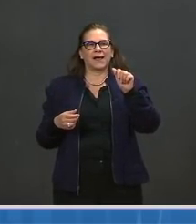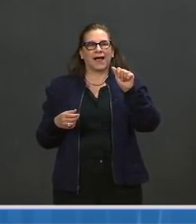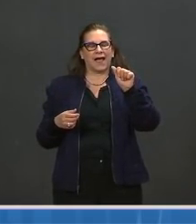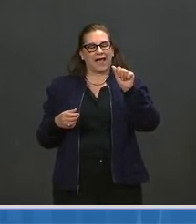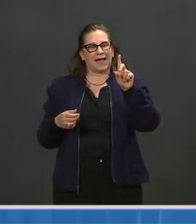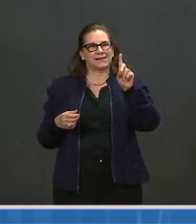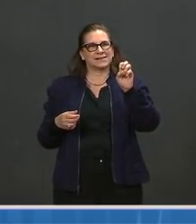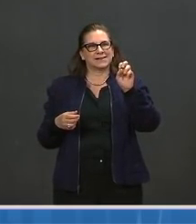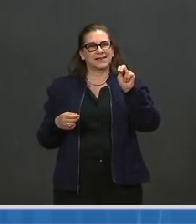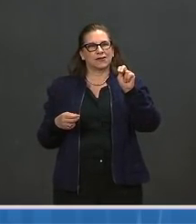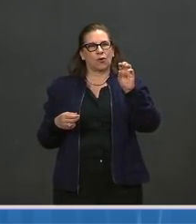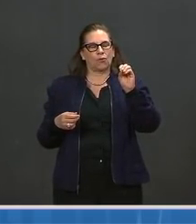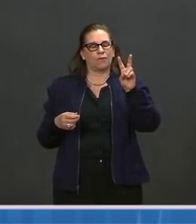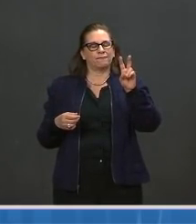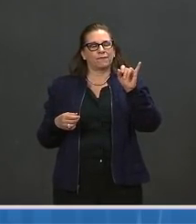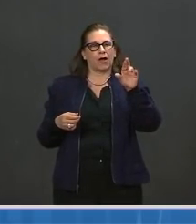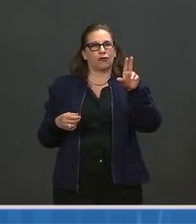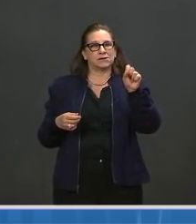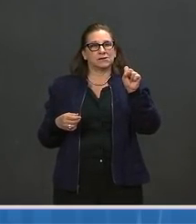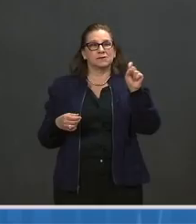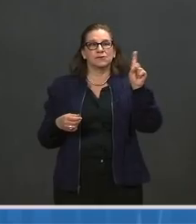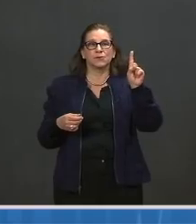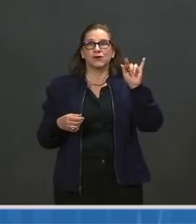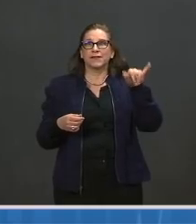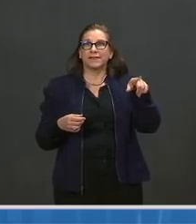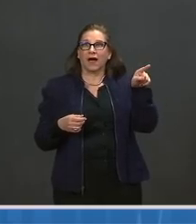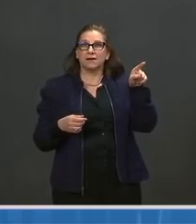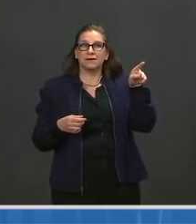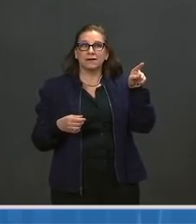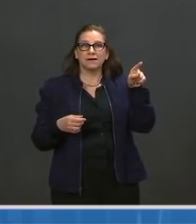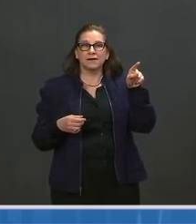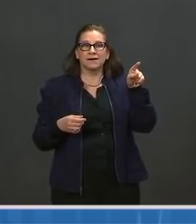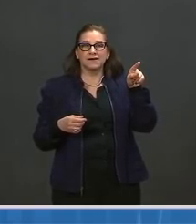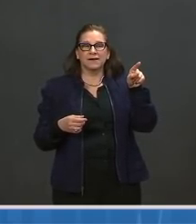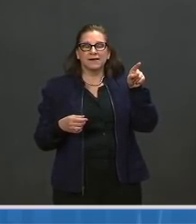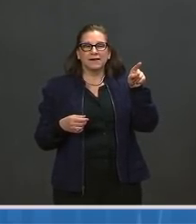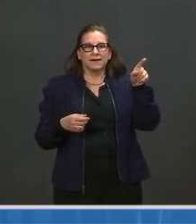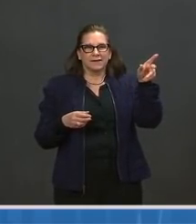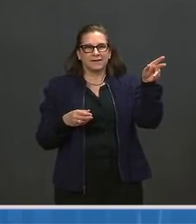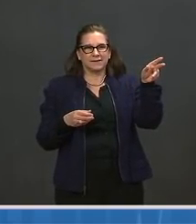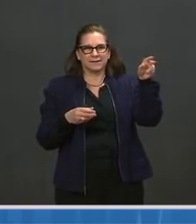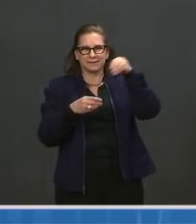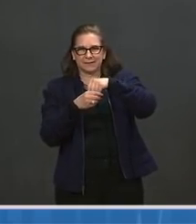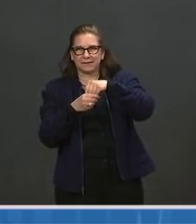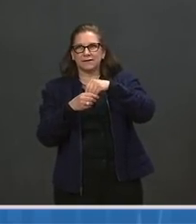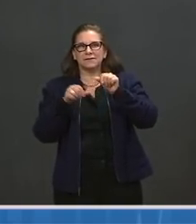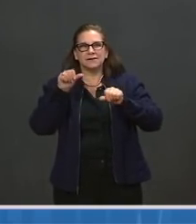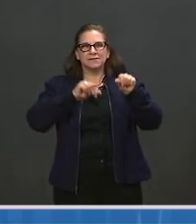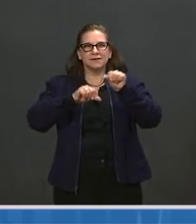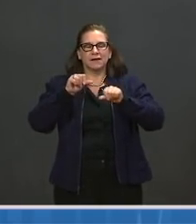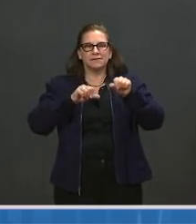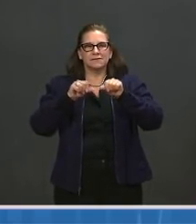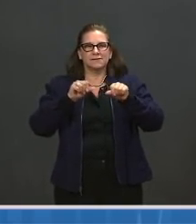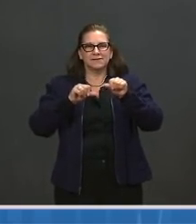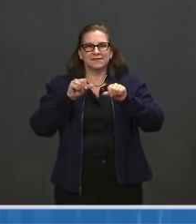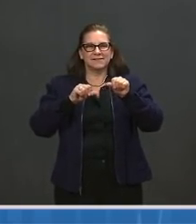That non-replication-competent harmless adenovirus is injected into the muscle of an individual.